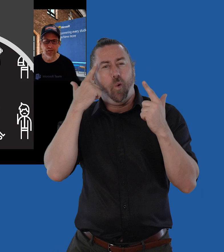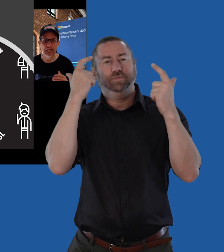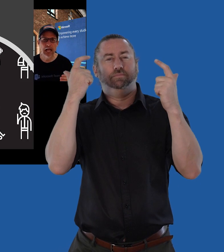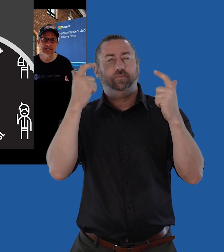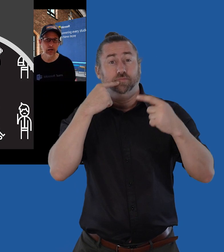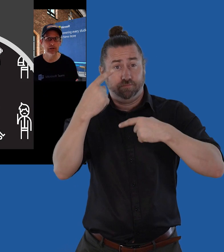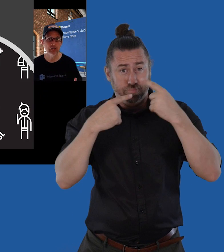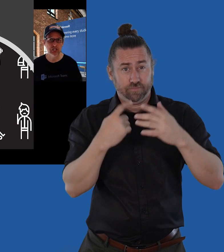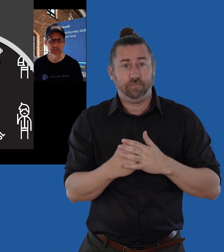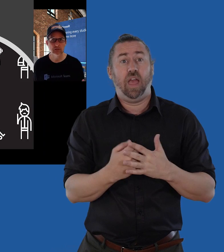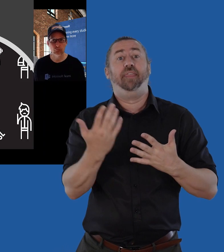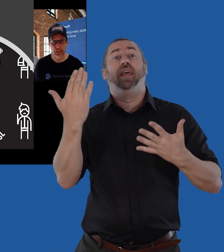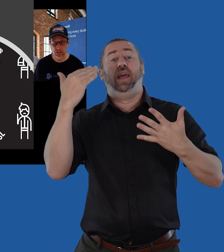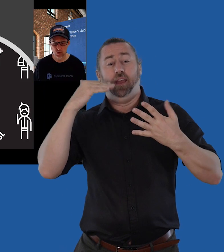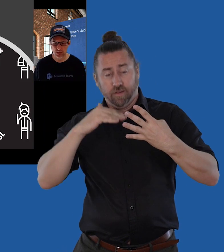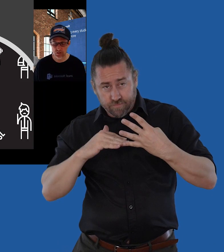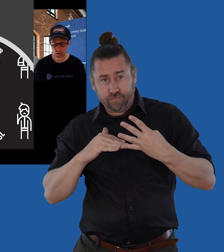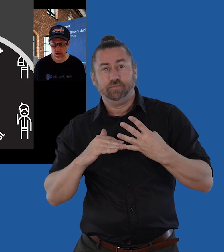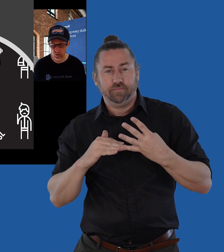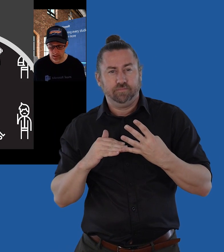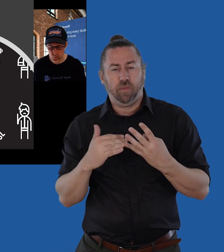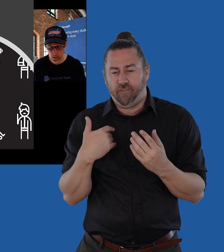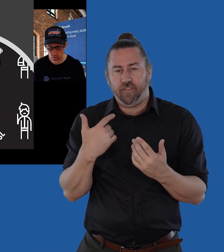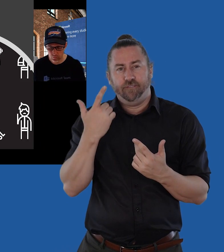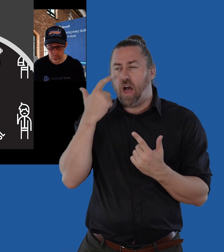And then lastly, I'm gonna share some resources with you as well.